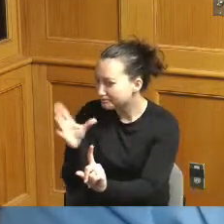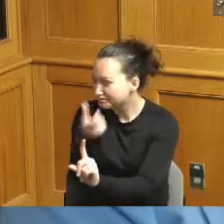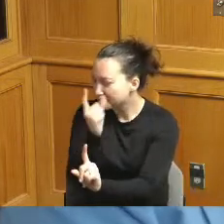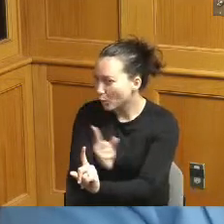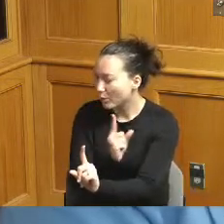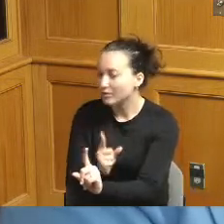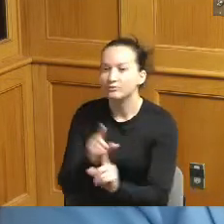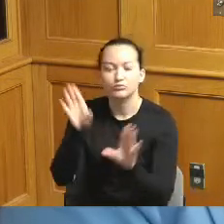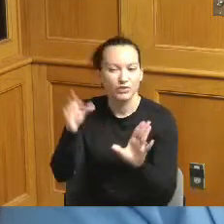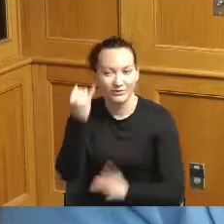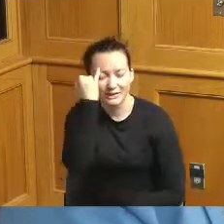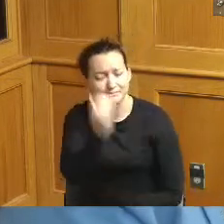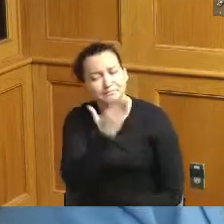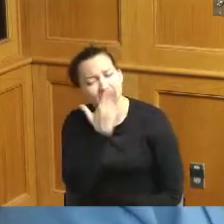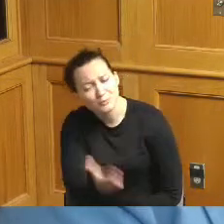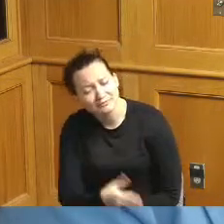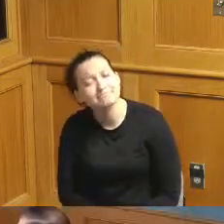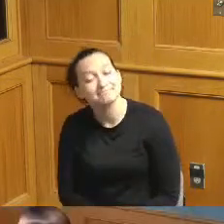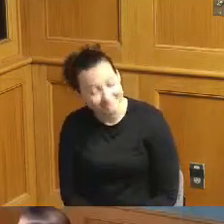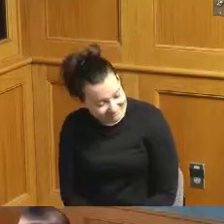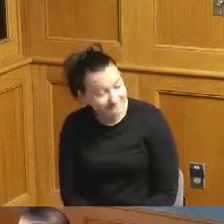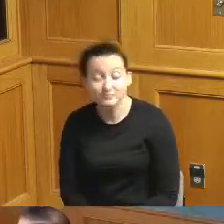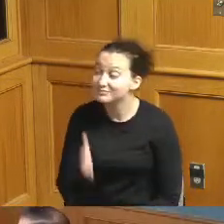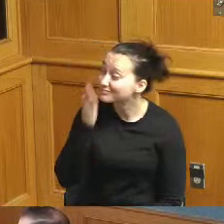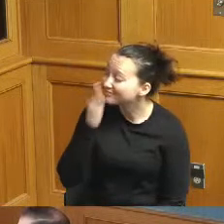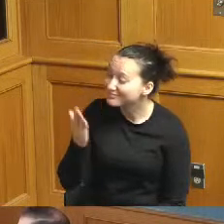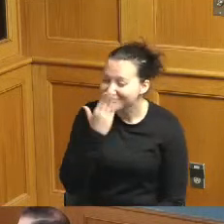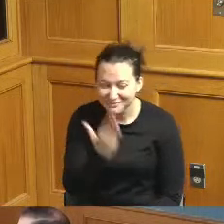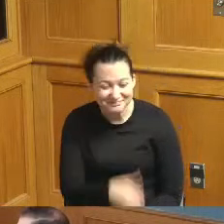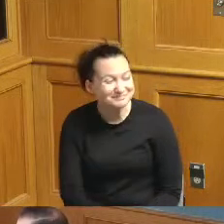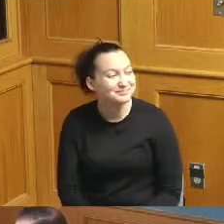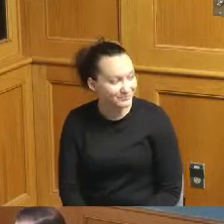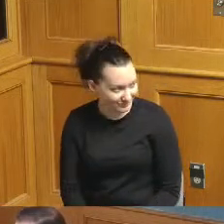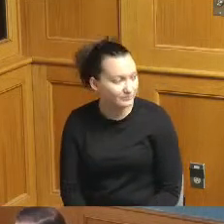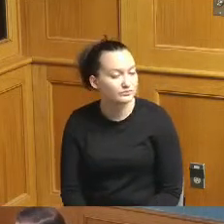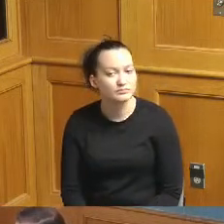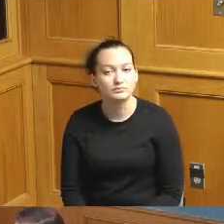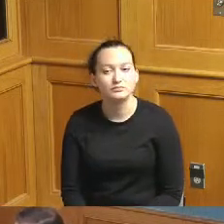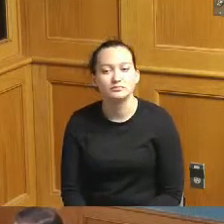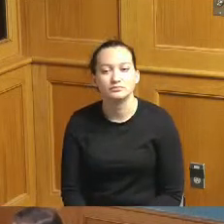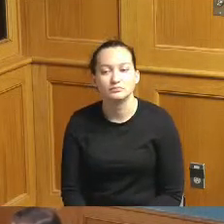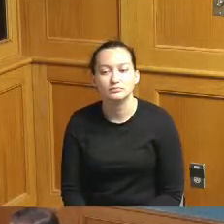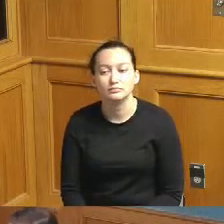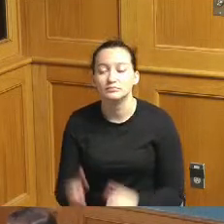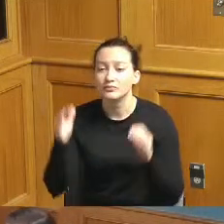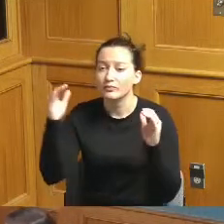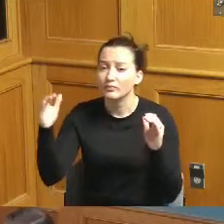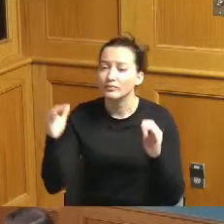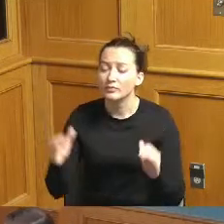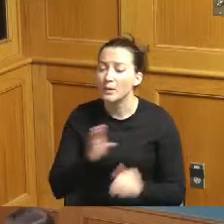the way we're doing it so thanks thank you thank you so much we'll move forward Board of Elections